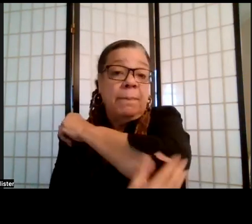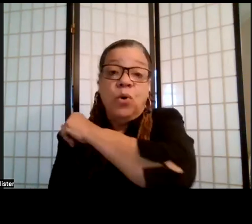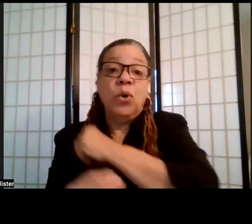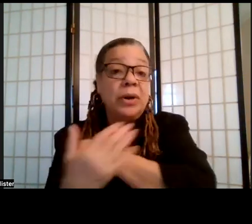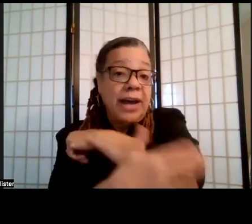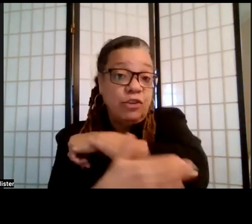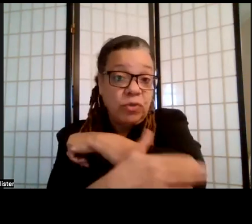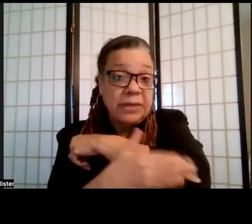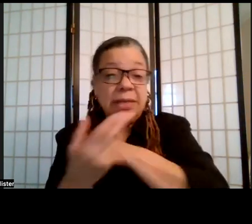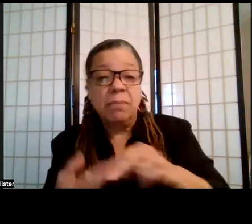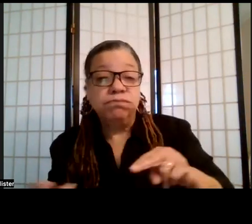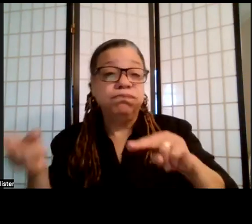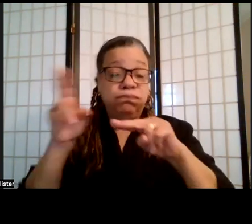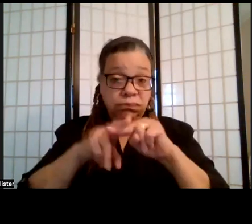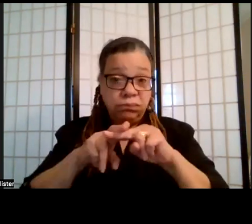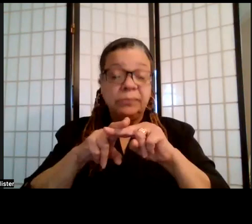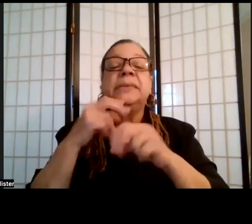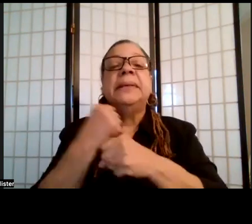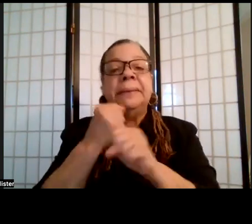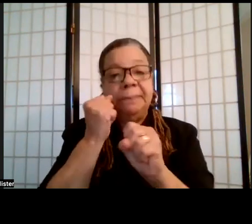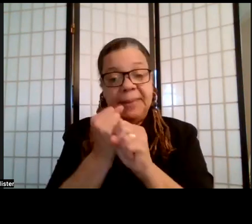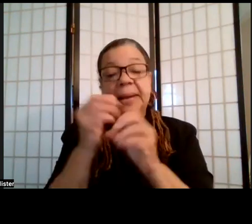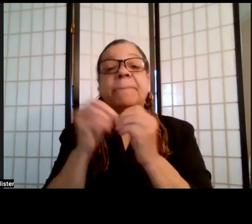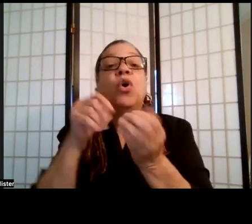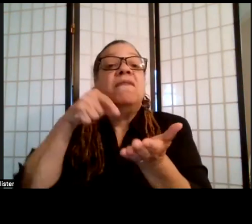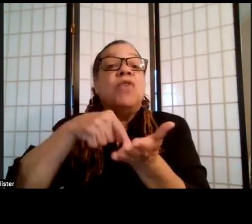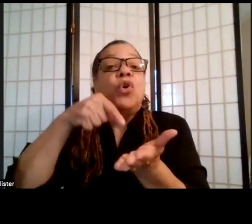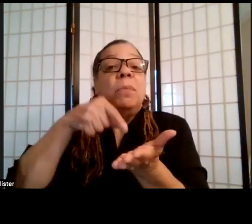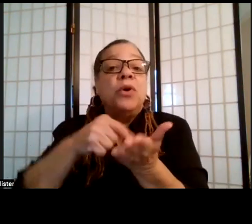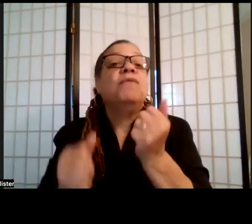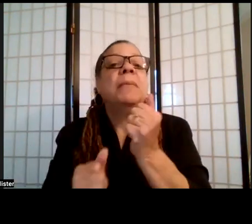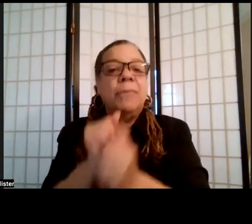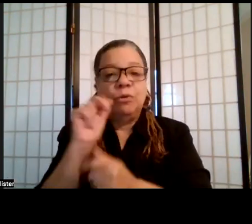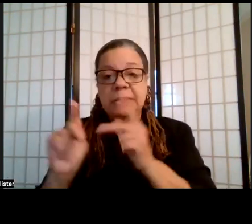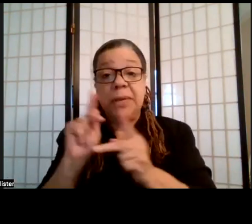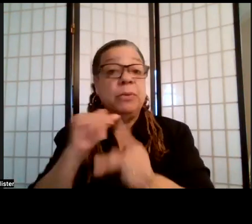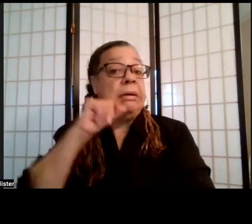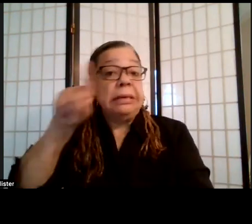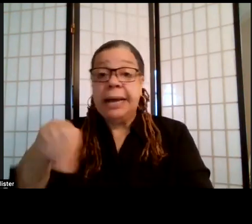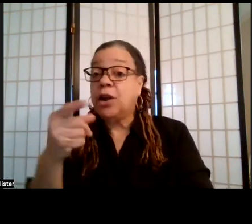industry created a bigger supply, making the drugs more affordable and accessible, not just in India. In other parts of the world, local